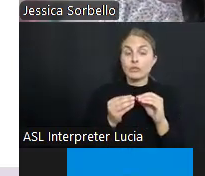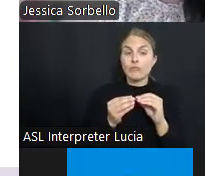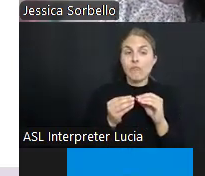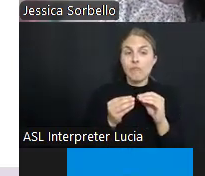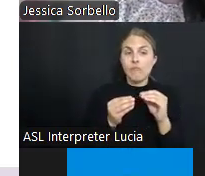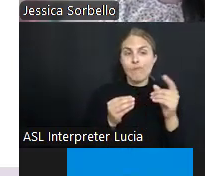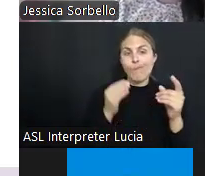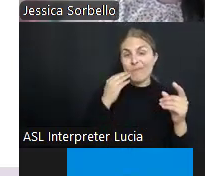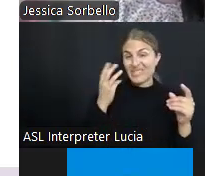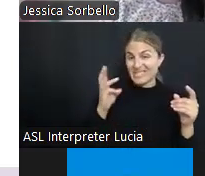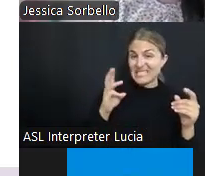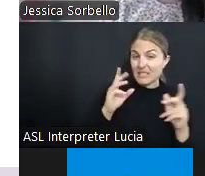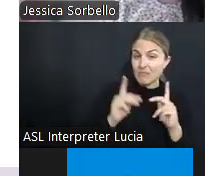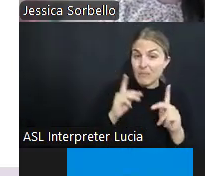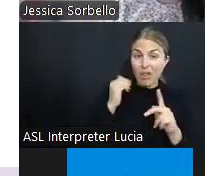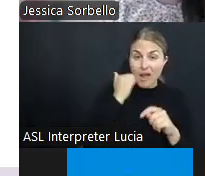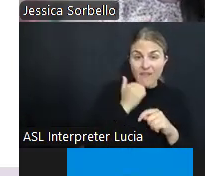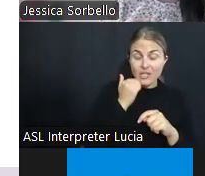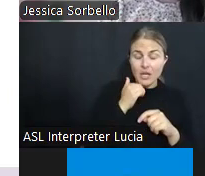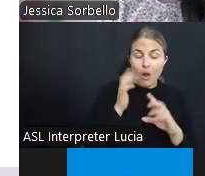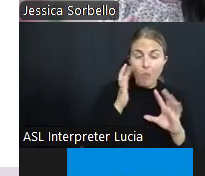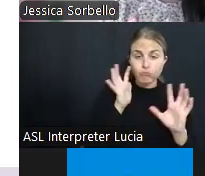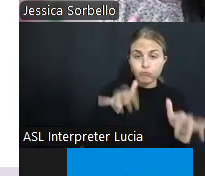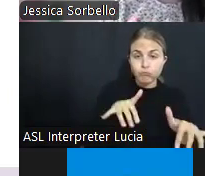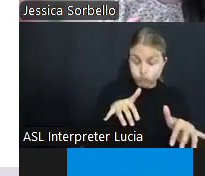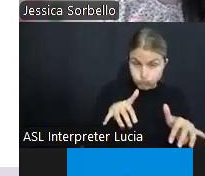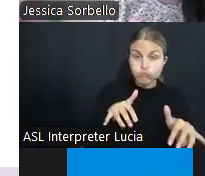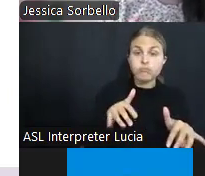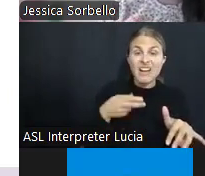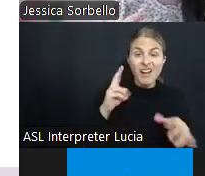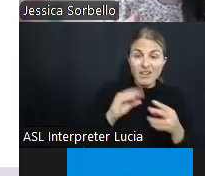to comprehend, but it starts to look even worse when we